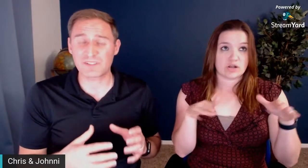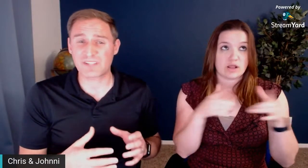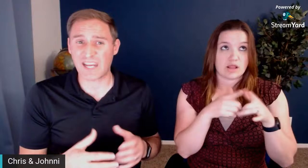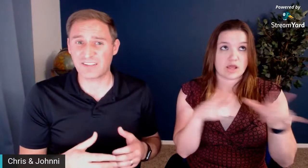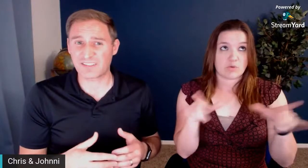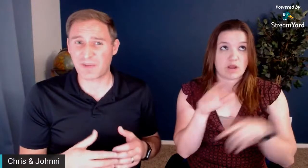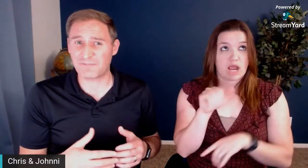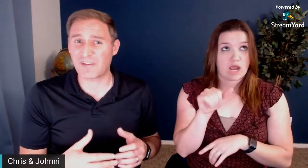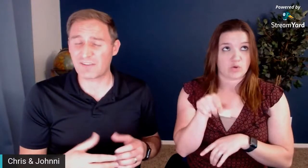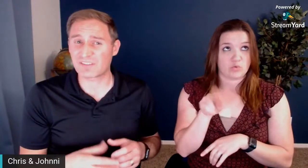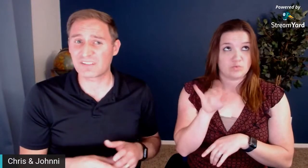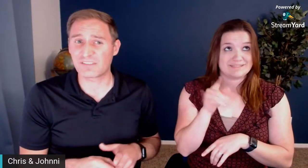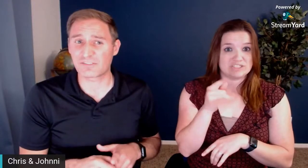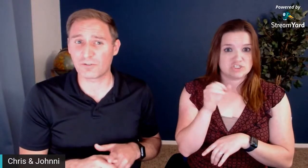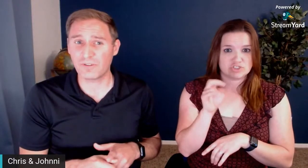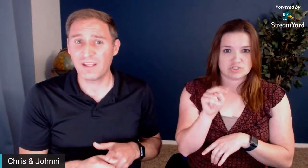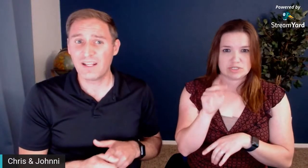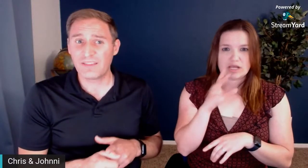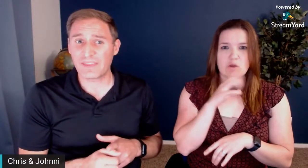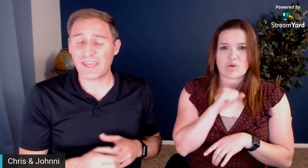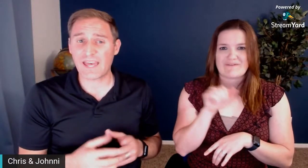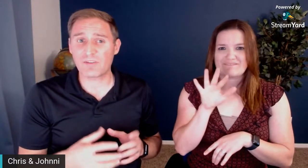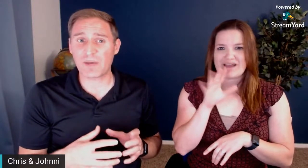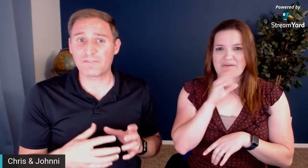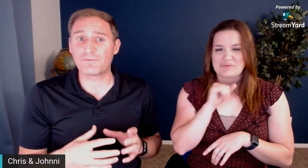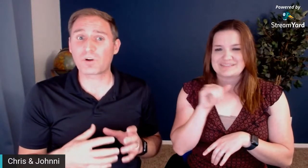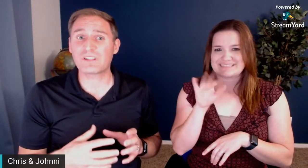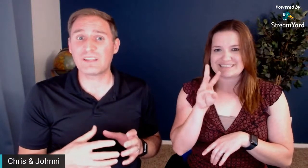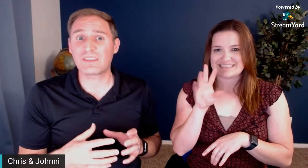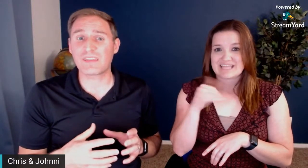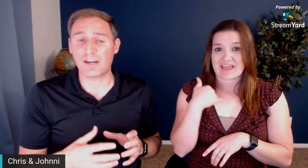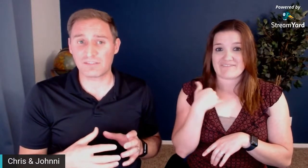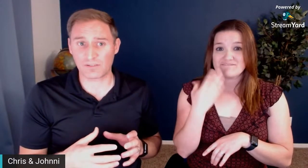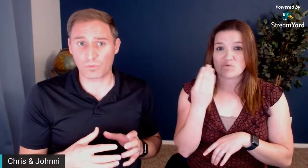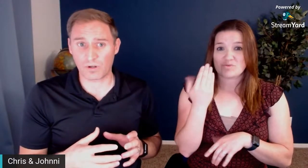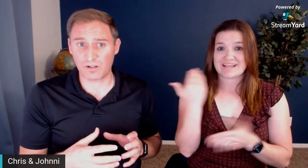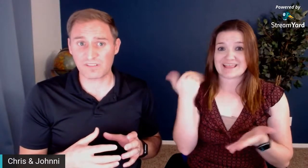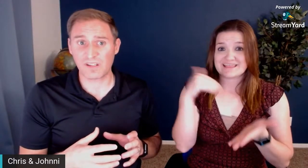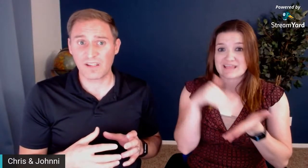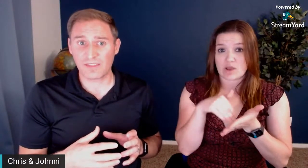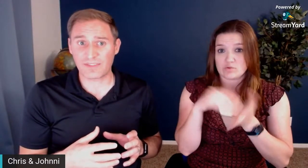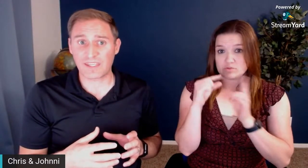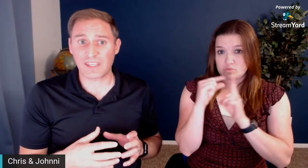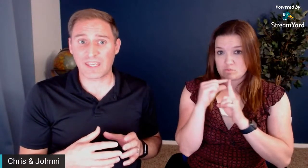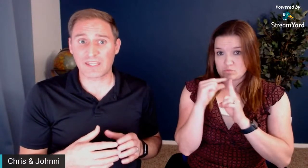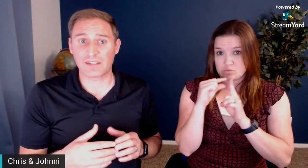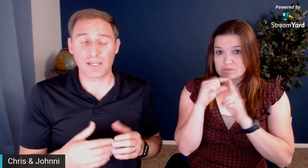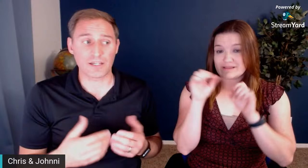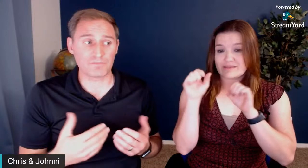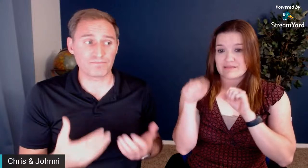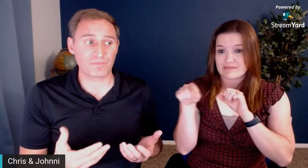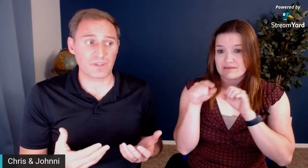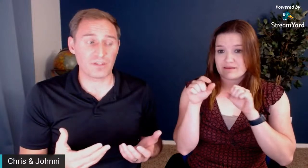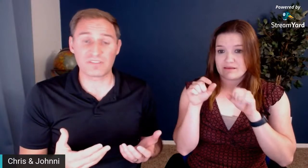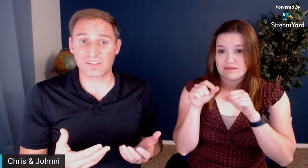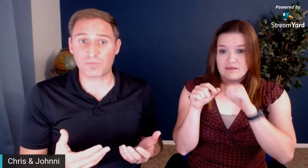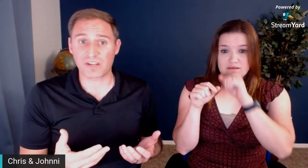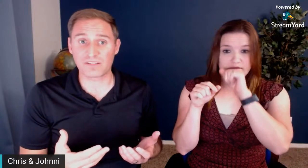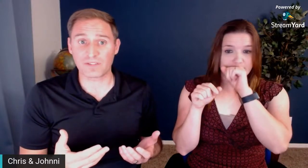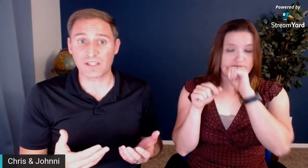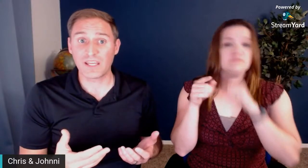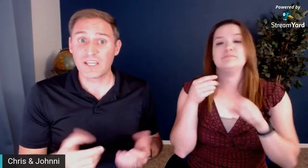a child is about five or six years old they have about 14 000 words that they can use expressively